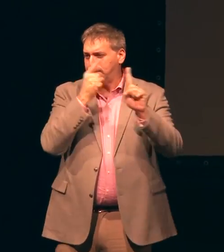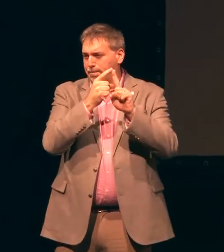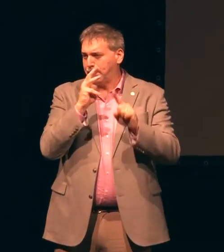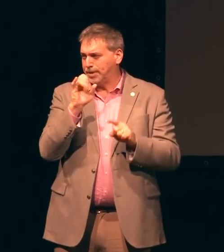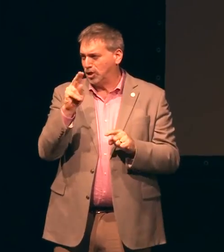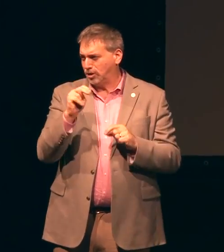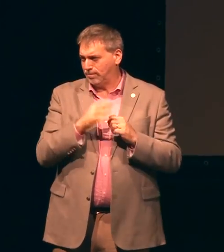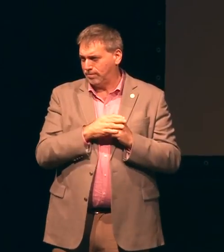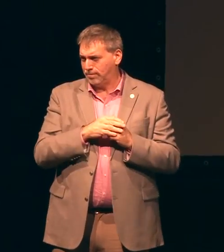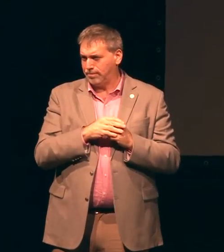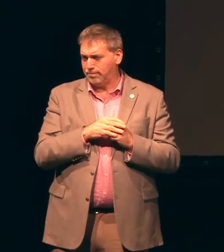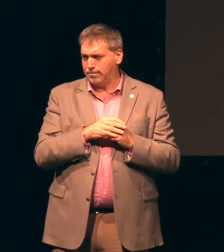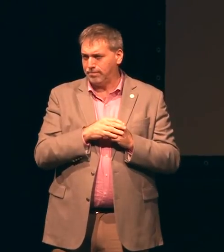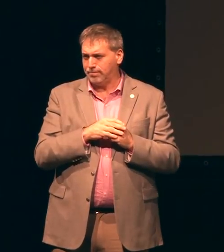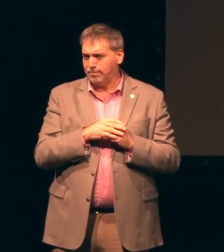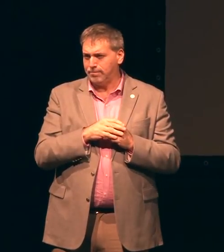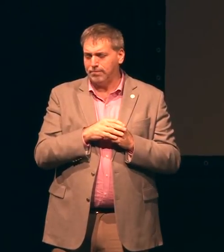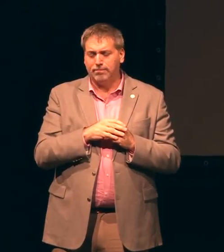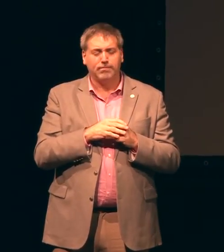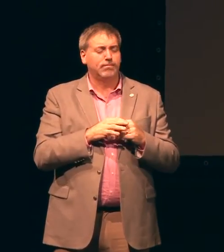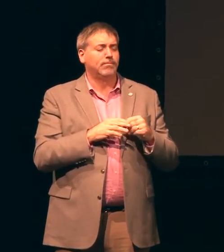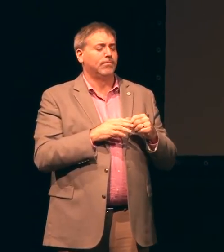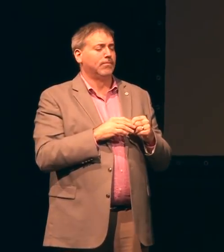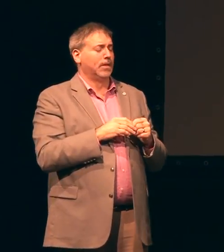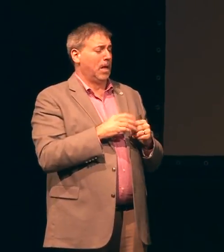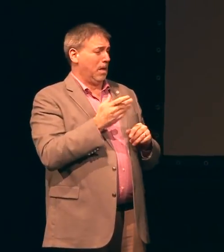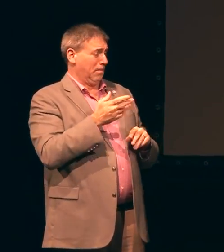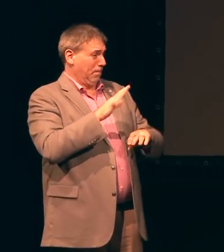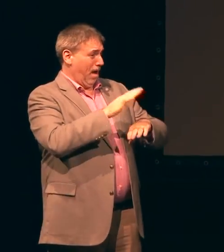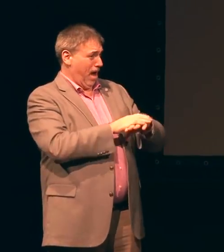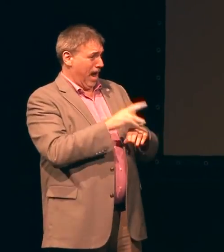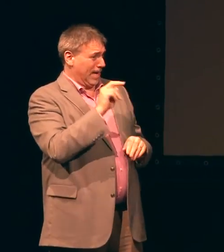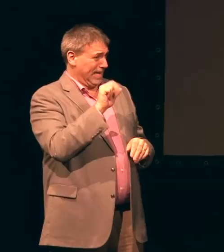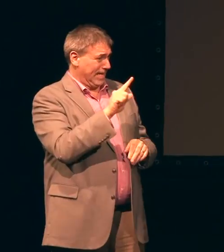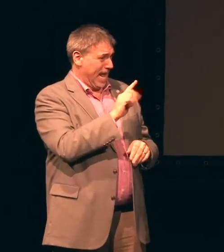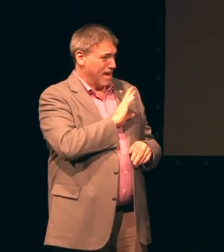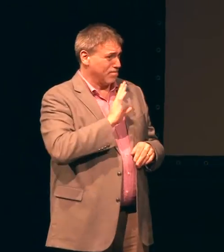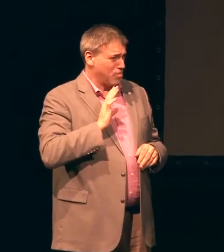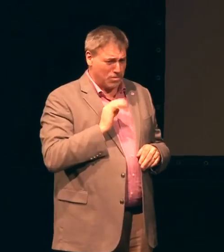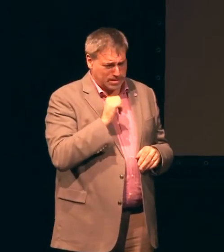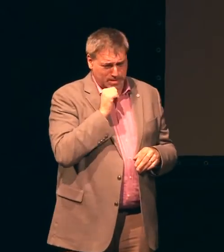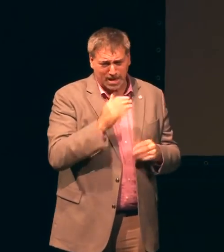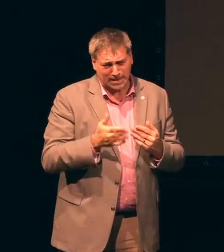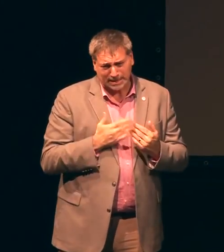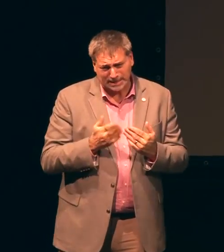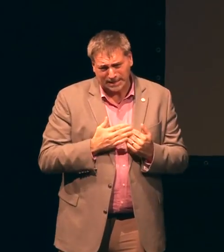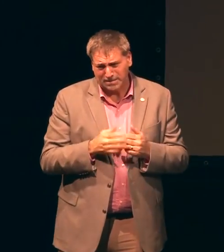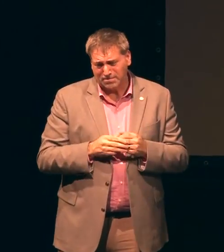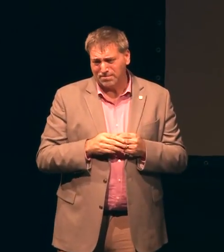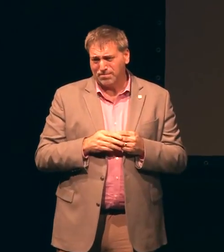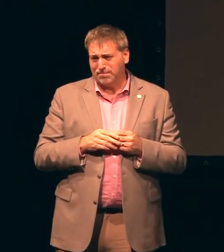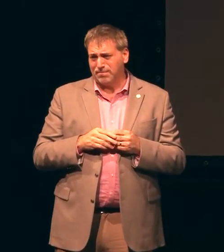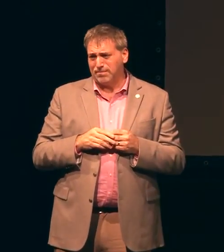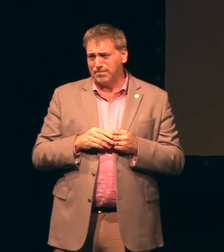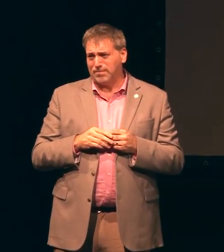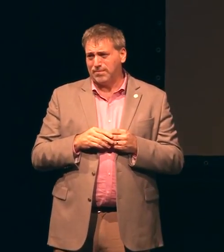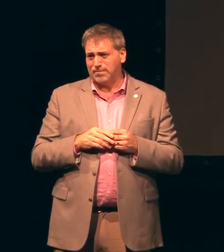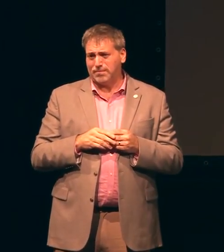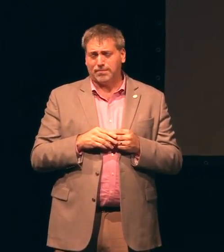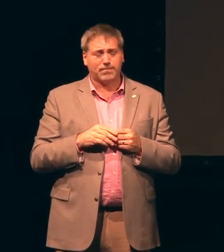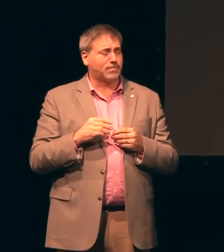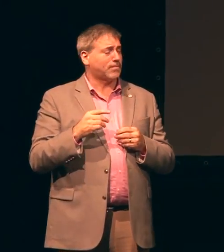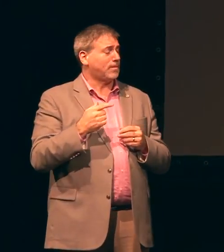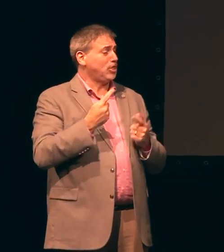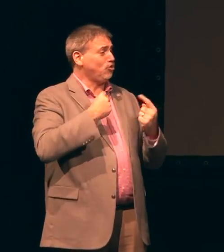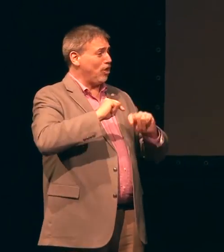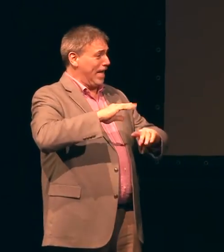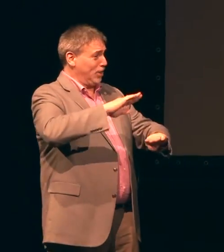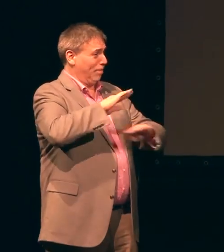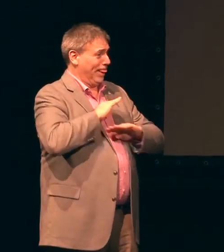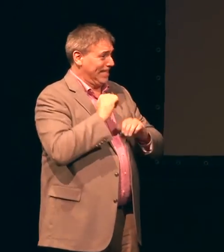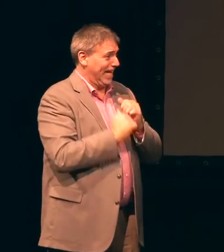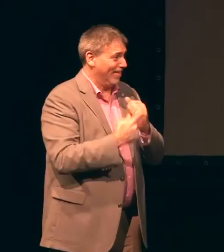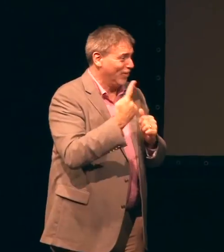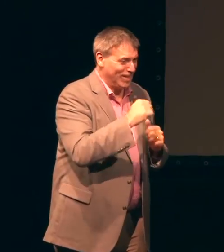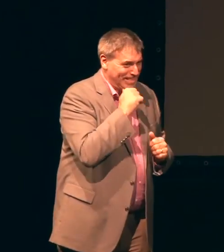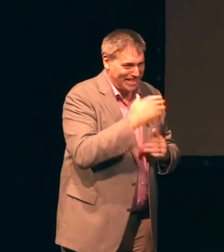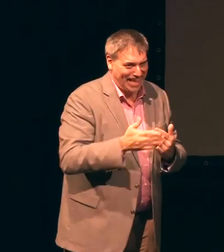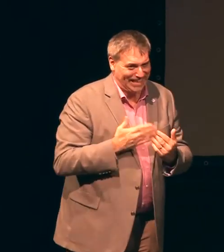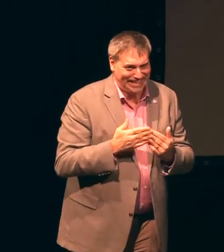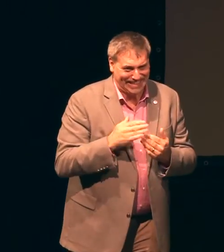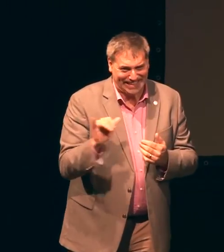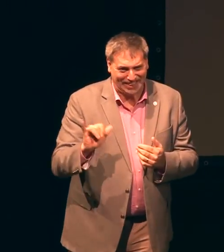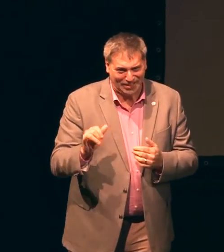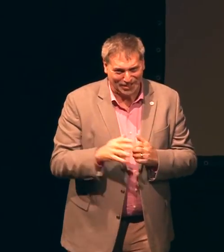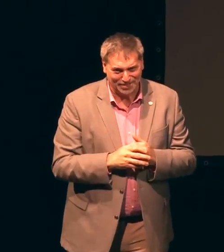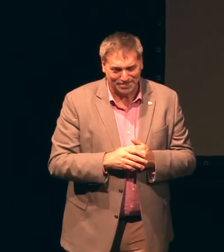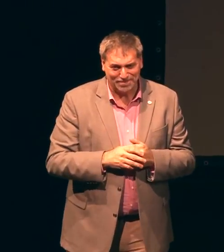NAD's mission. On, being on the board is not easy. We try to please everyone and that's